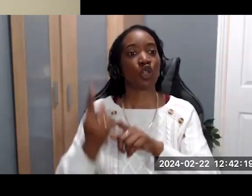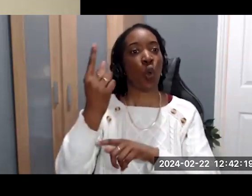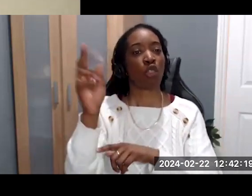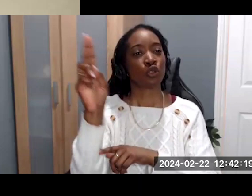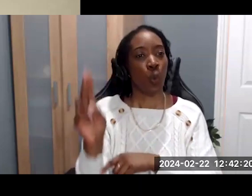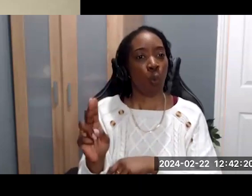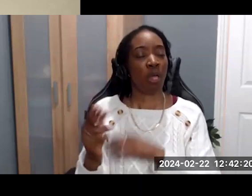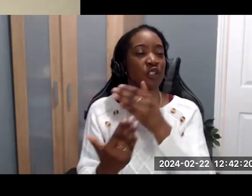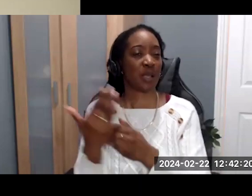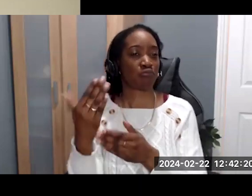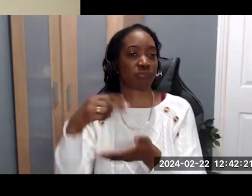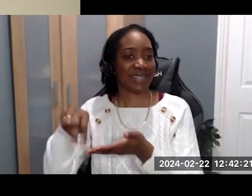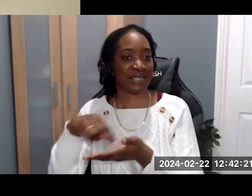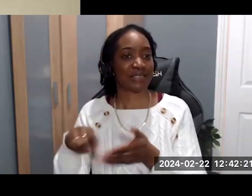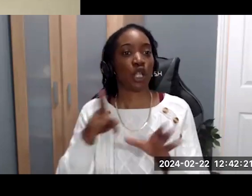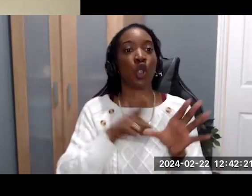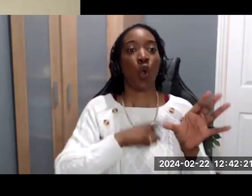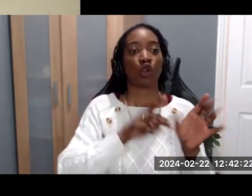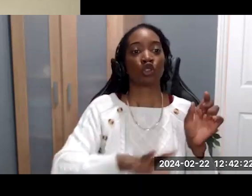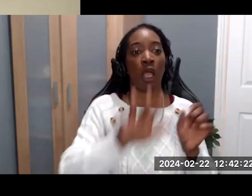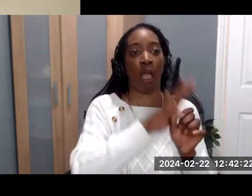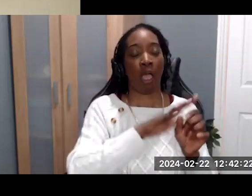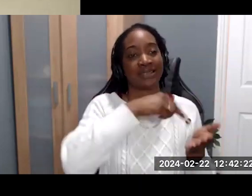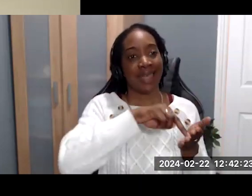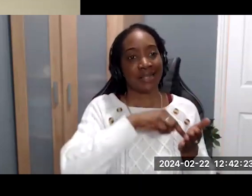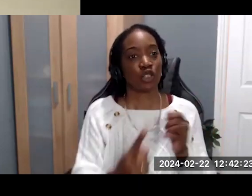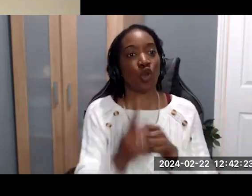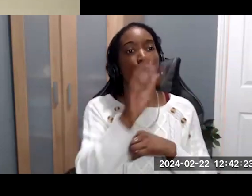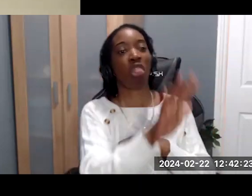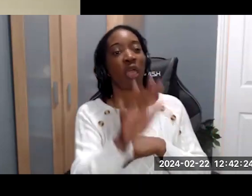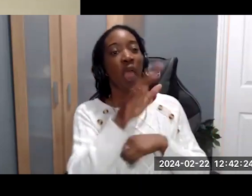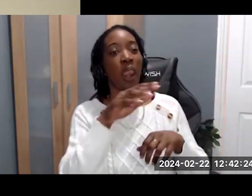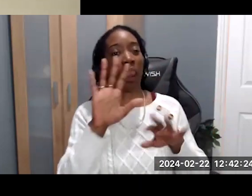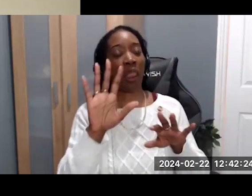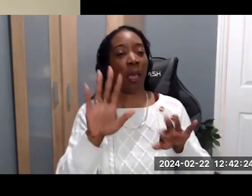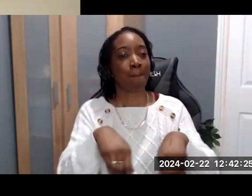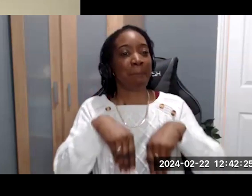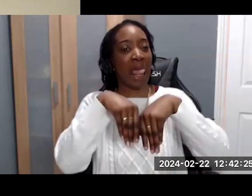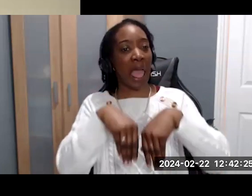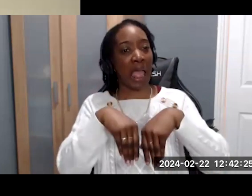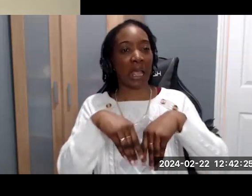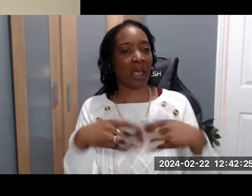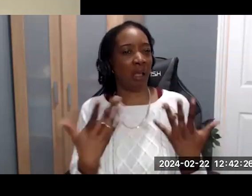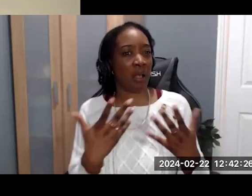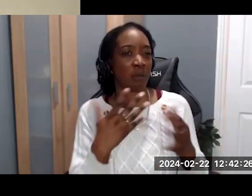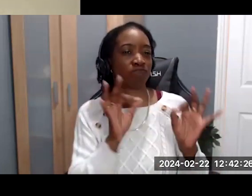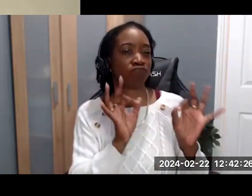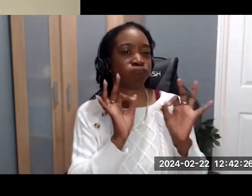dance uh Yorkshire dance and Northern Ballet which really worked wonderfully together in